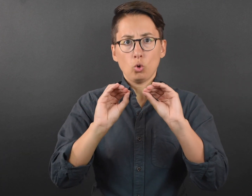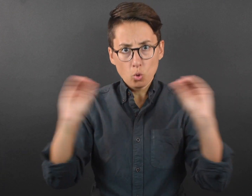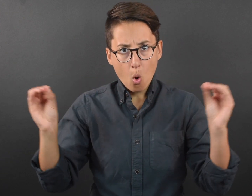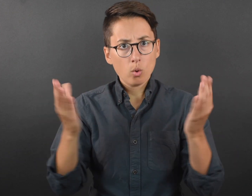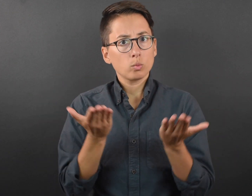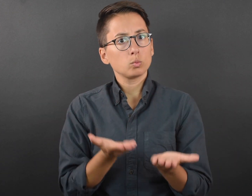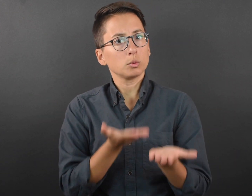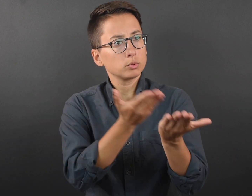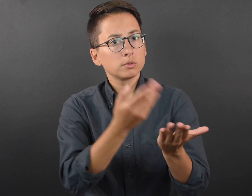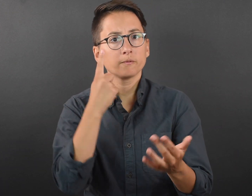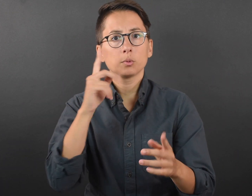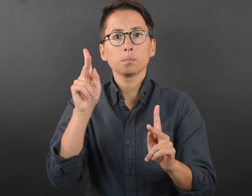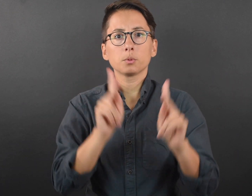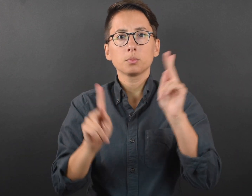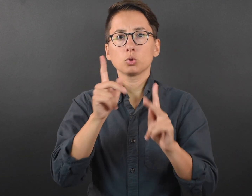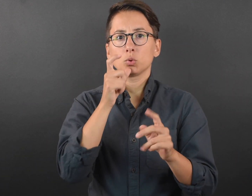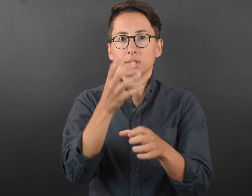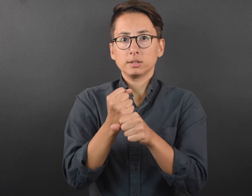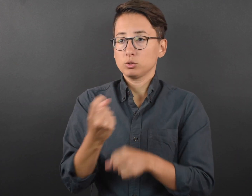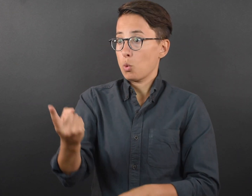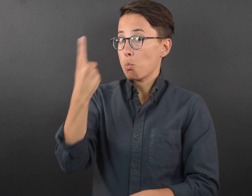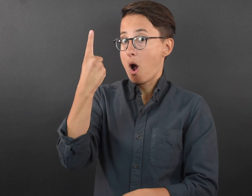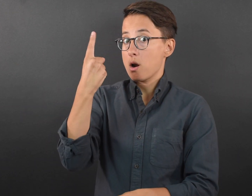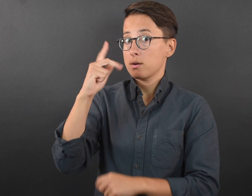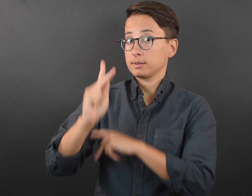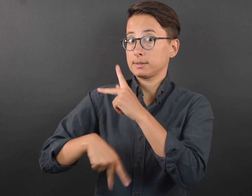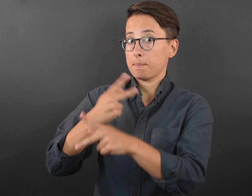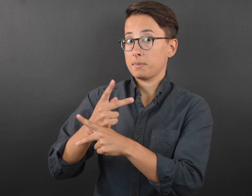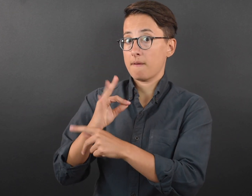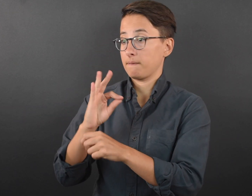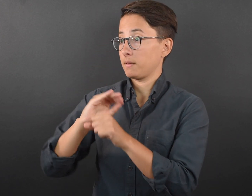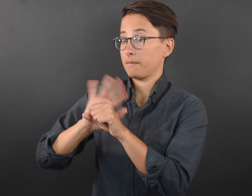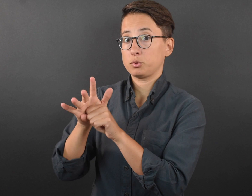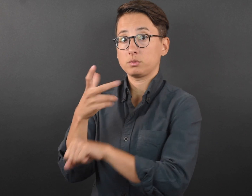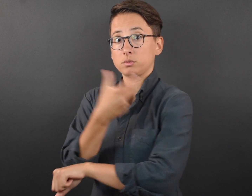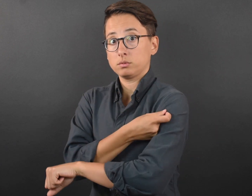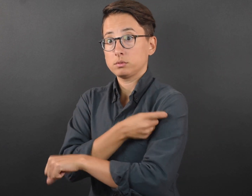This also means there is no recommendation for people who have received one type of COVID-